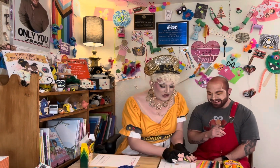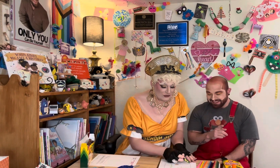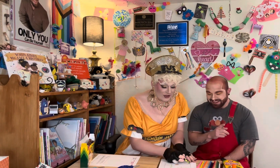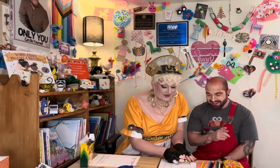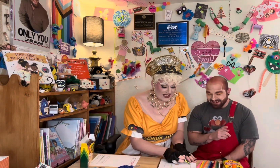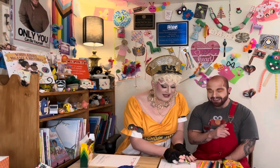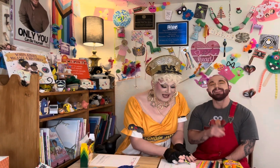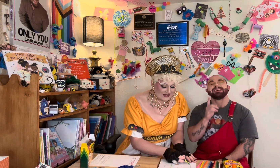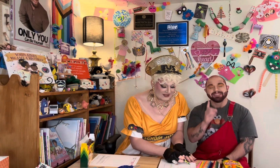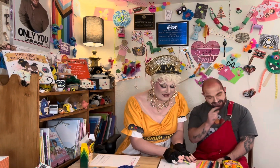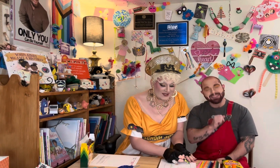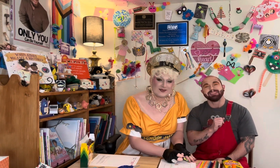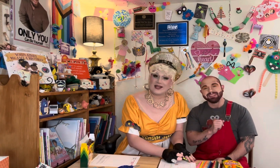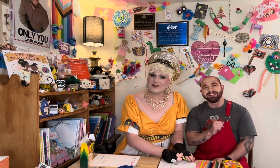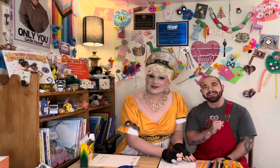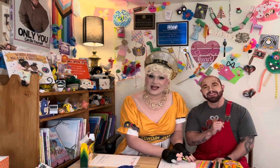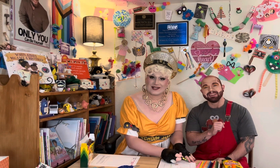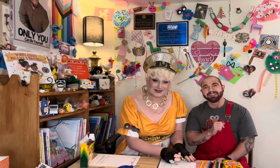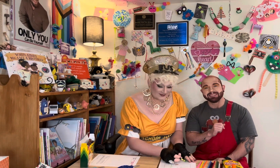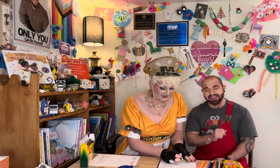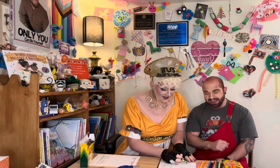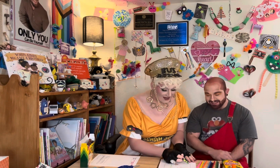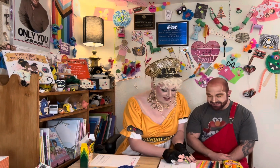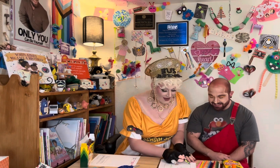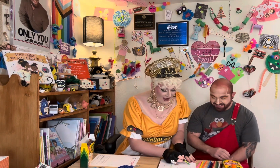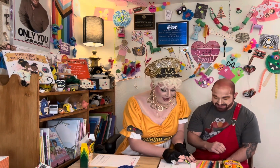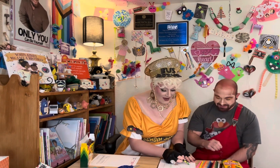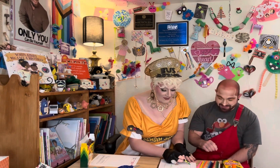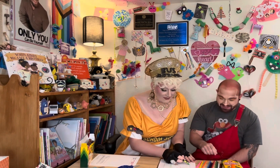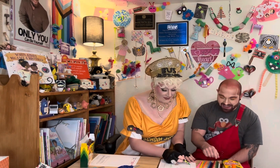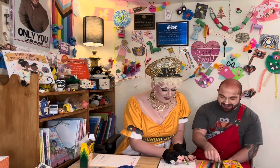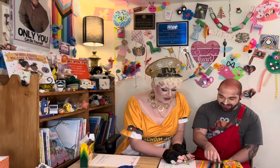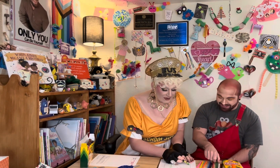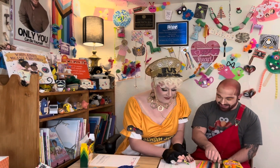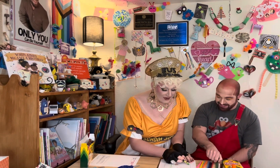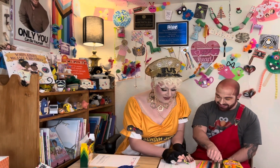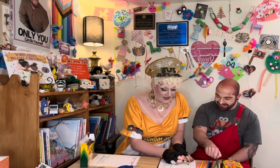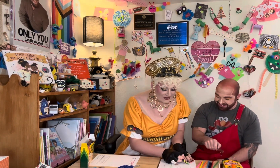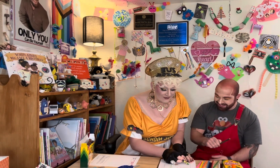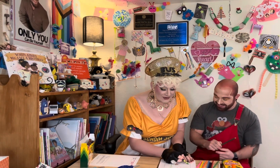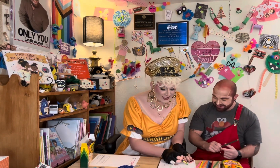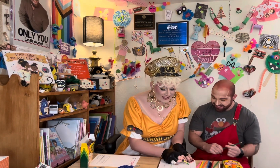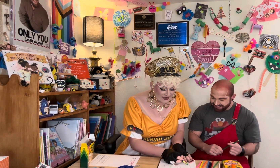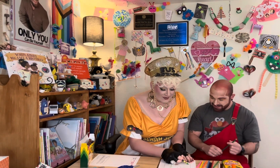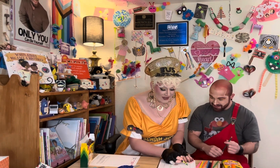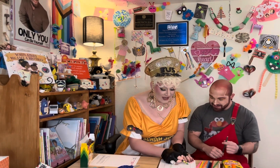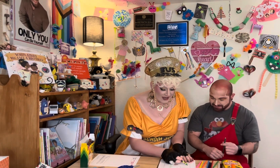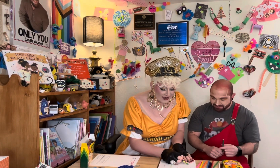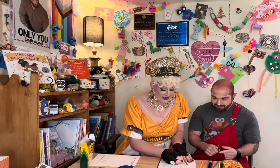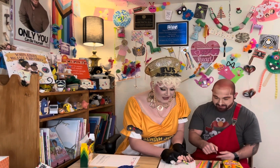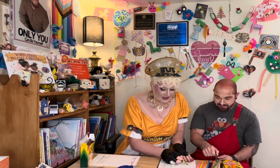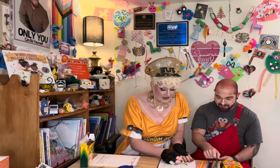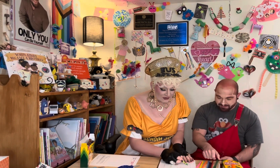too rosy? The answer seems to be: yes. BUSTER: Yes. CALI: Do you ever dress up in a costume